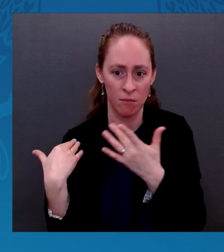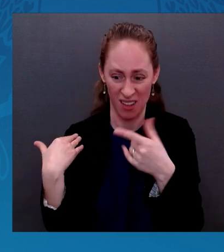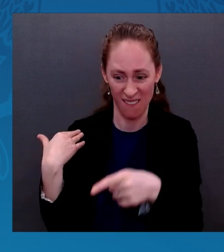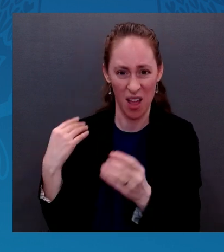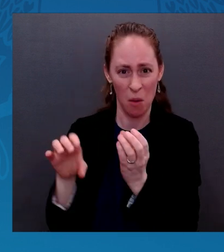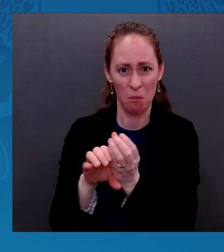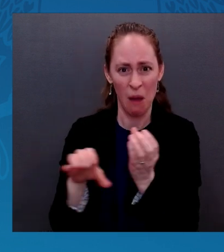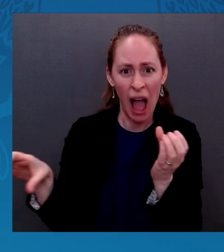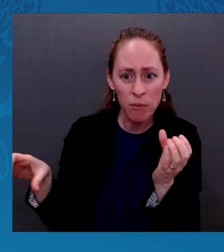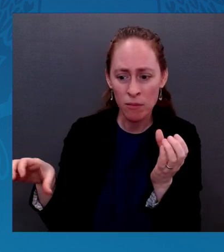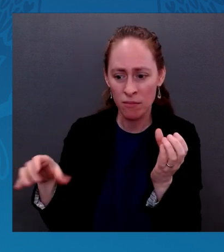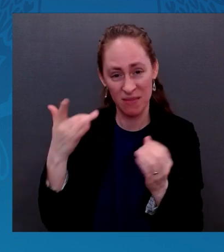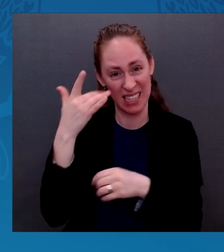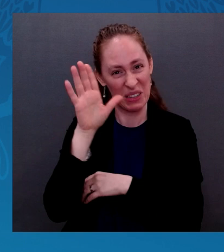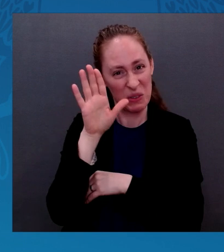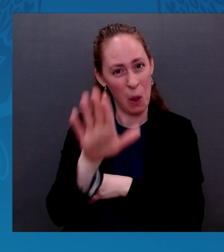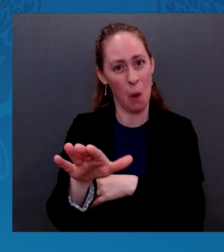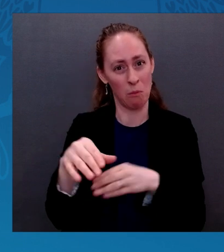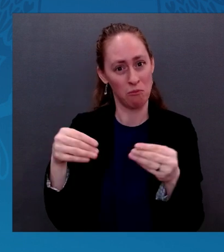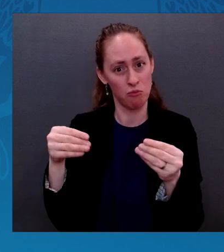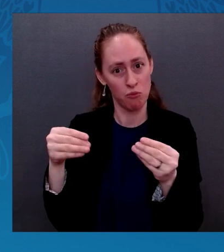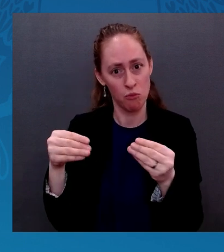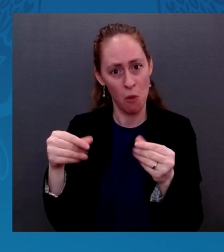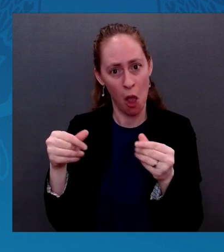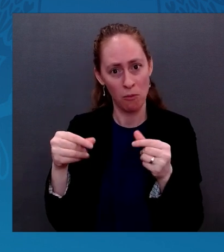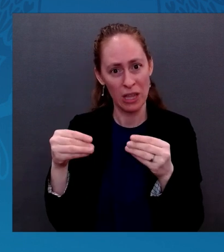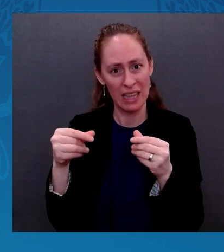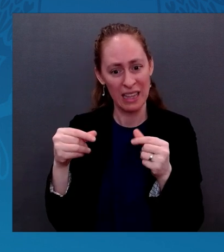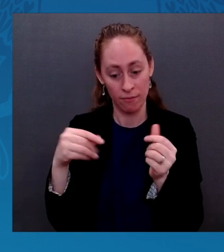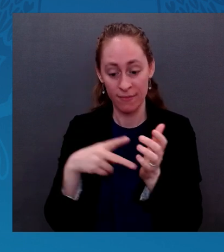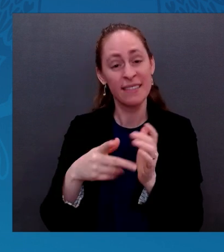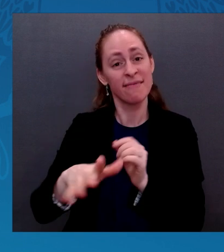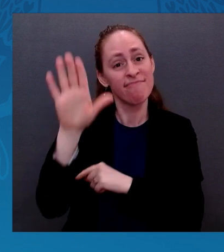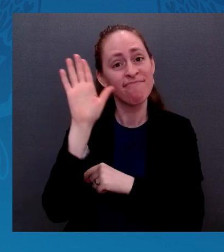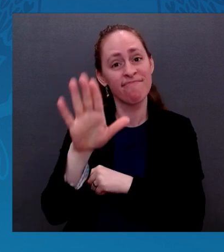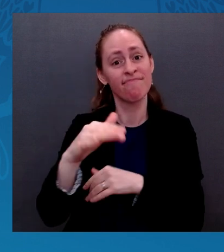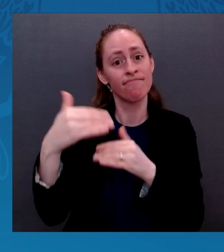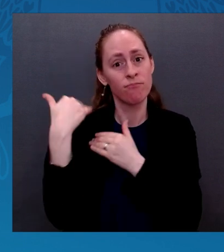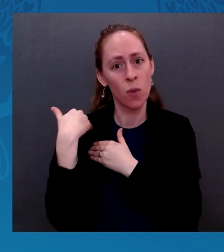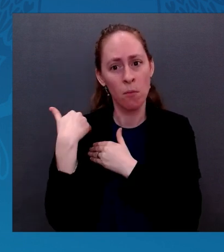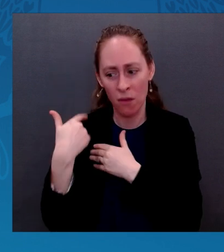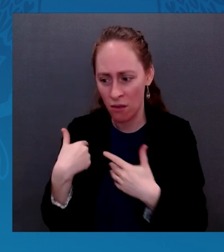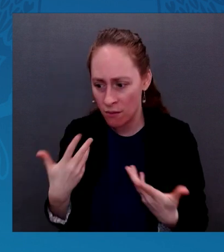While people are trying to get through the end of the month. And so what we purposely designed in the infrastructure law